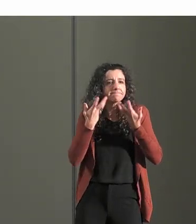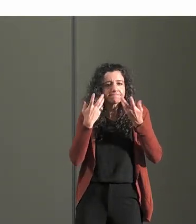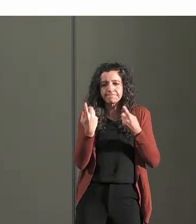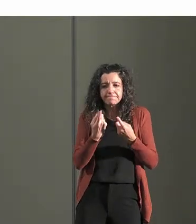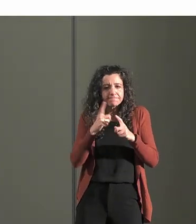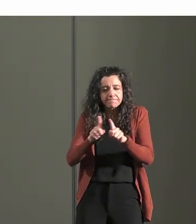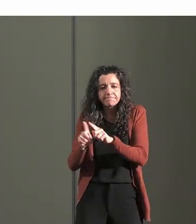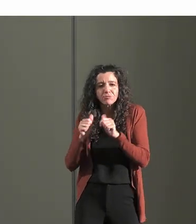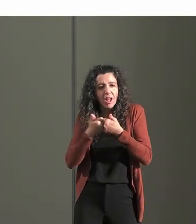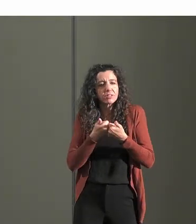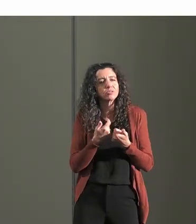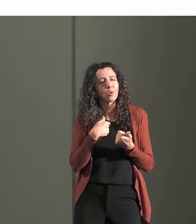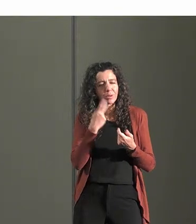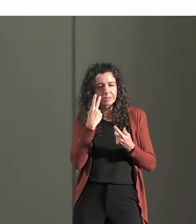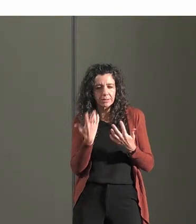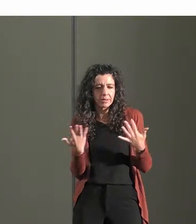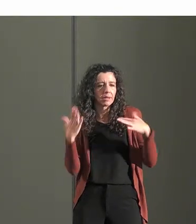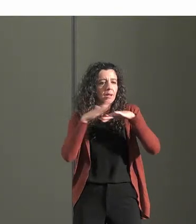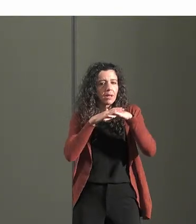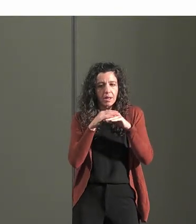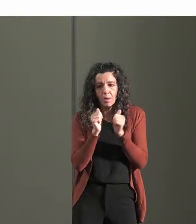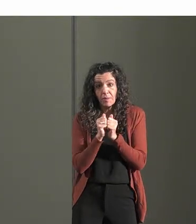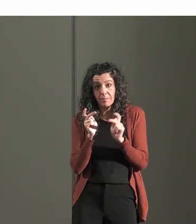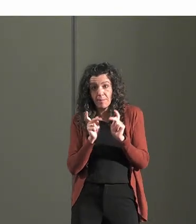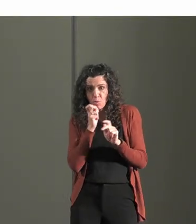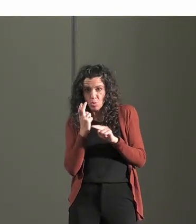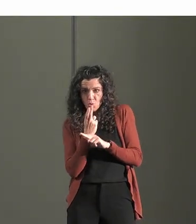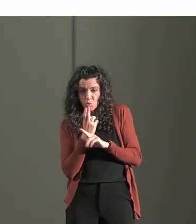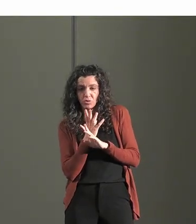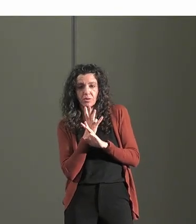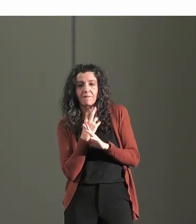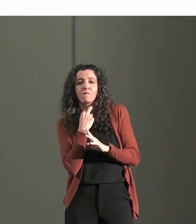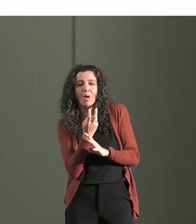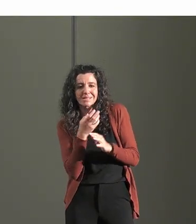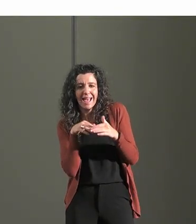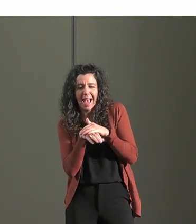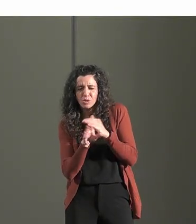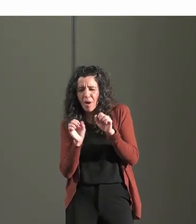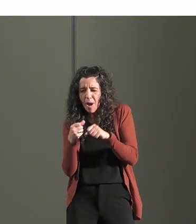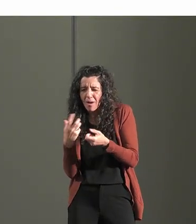people with speech disabilities we seen overlap with users with